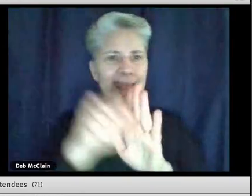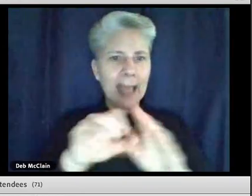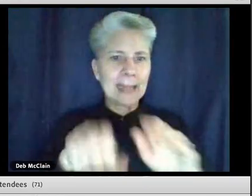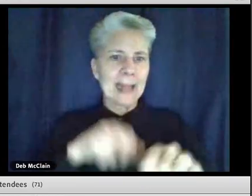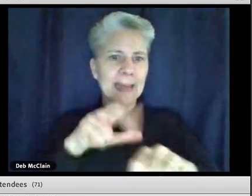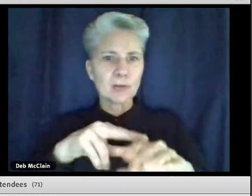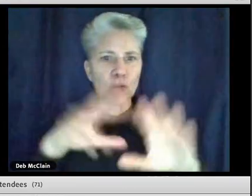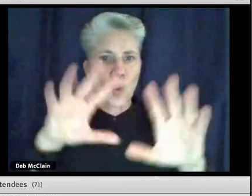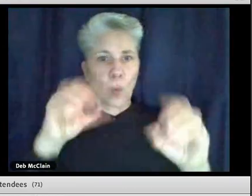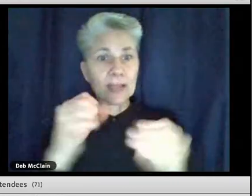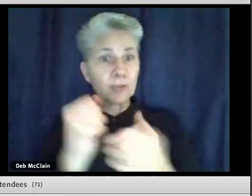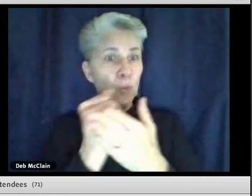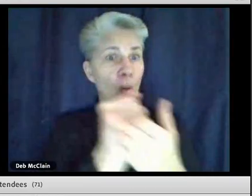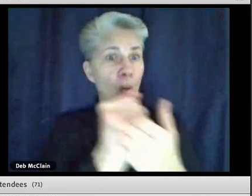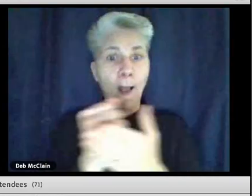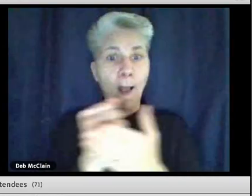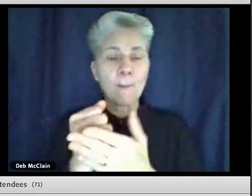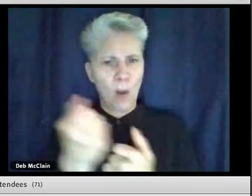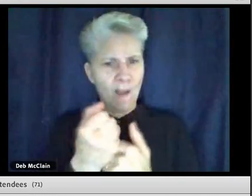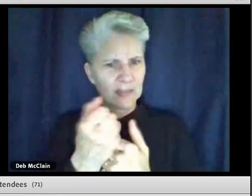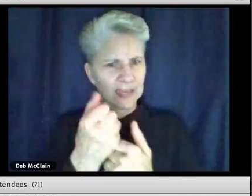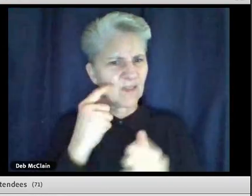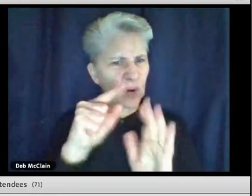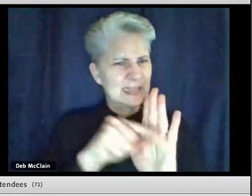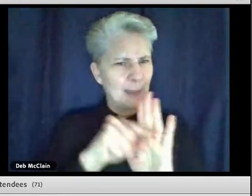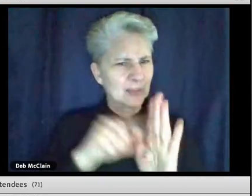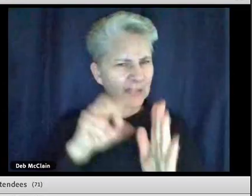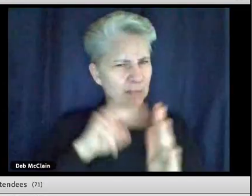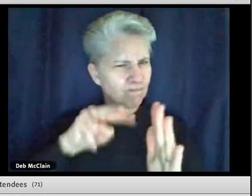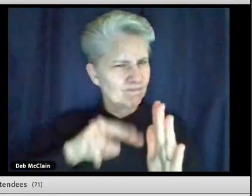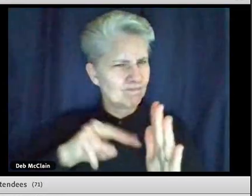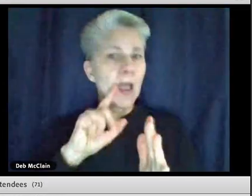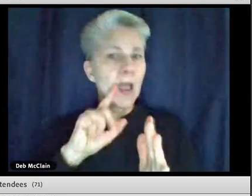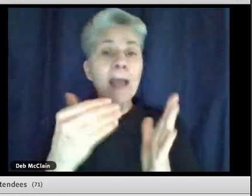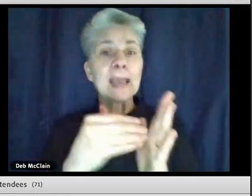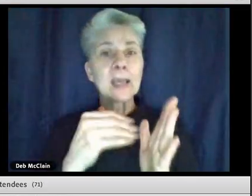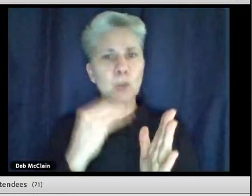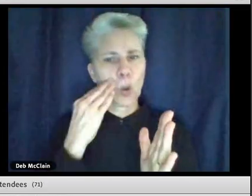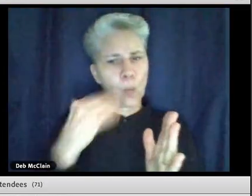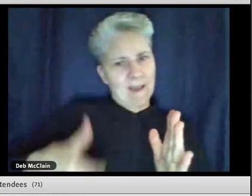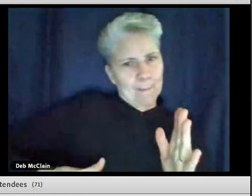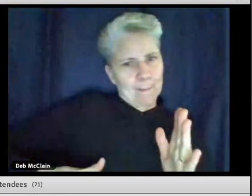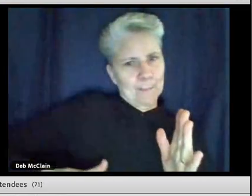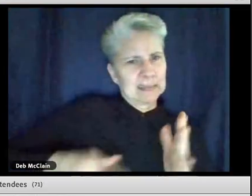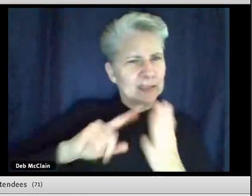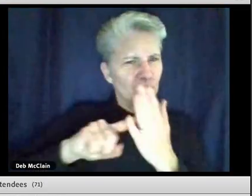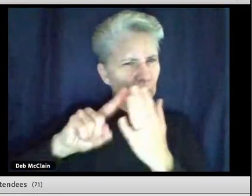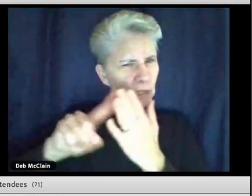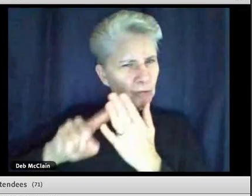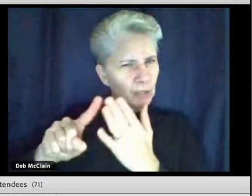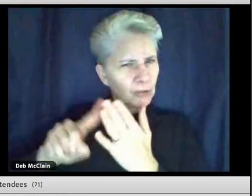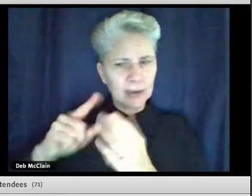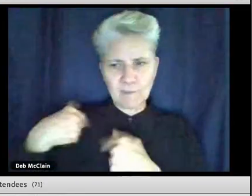and we can also partner with local state and national organizations to help. We're also advocates for skepticism.